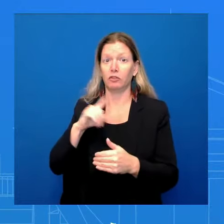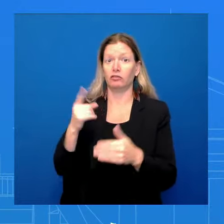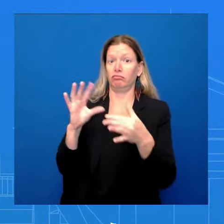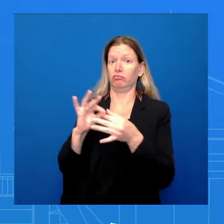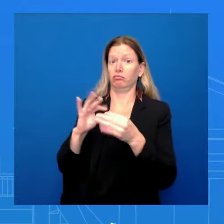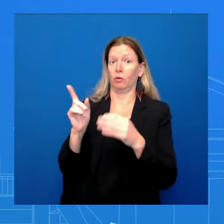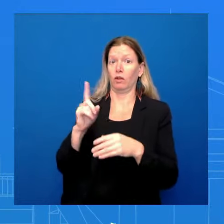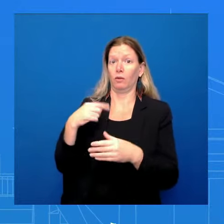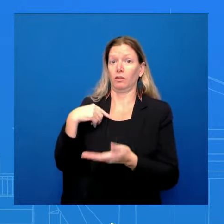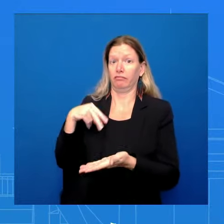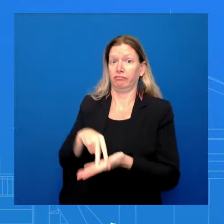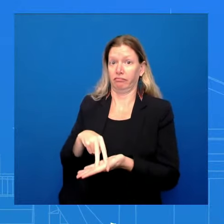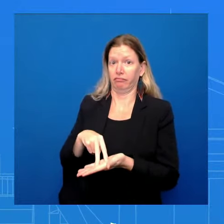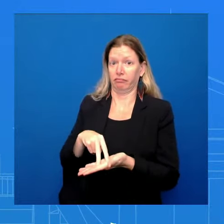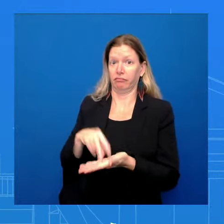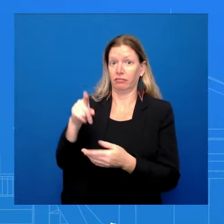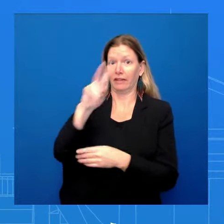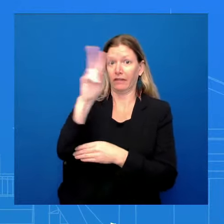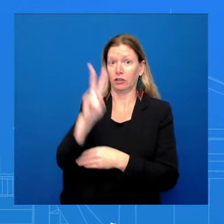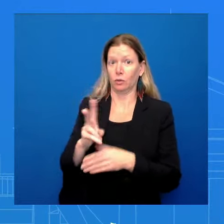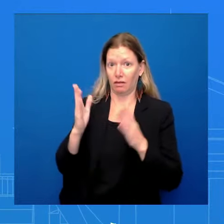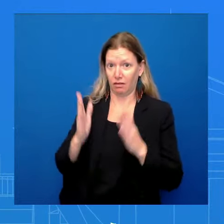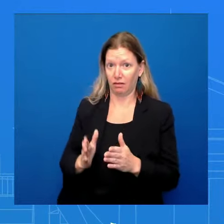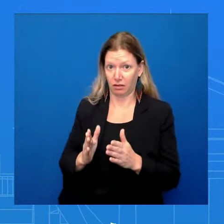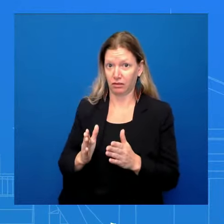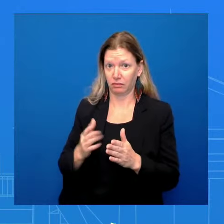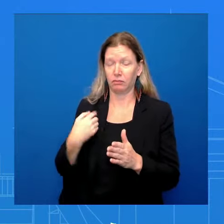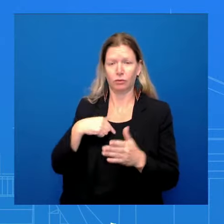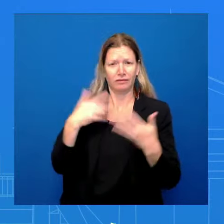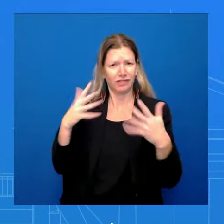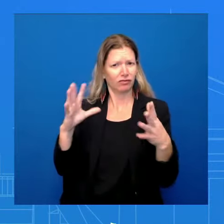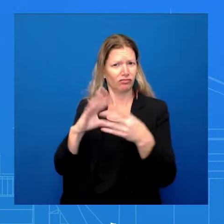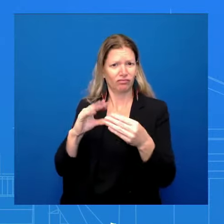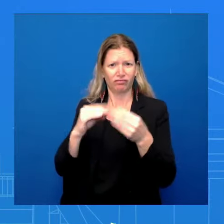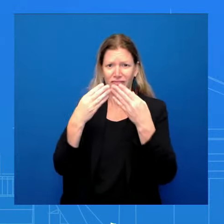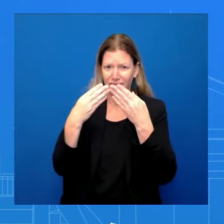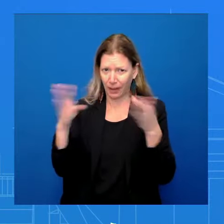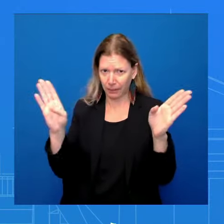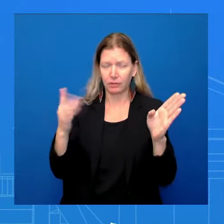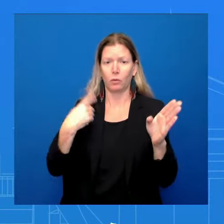which is we are prepared, on a step-by-step basis, to provide sanctions relief to Venezuela